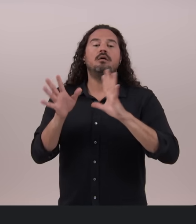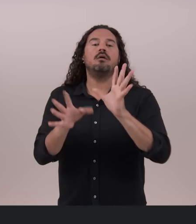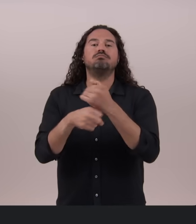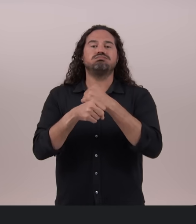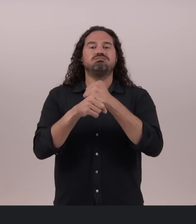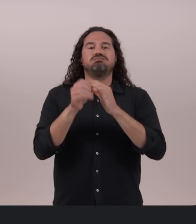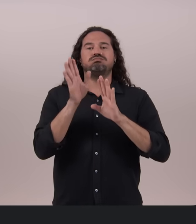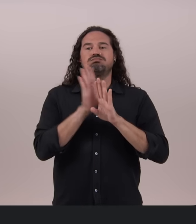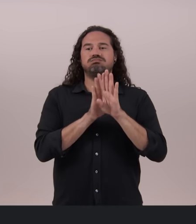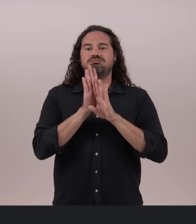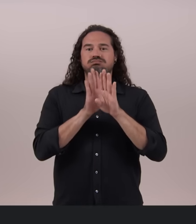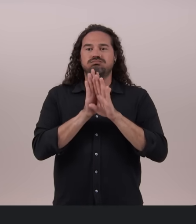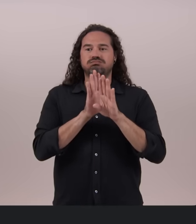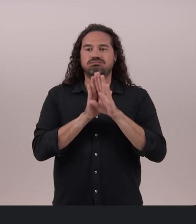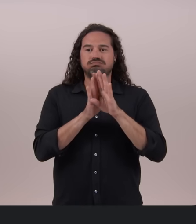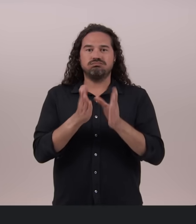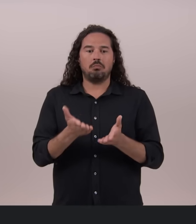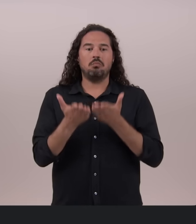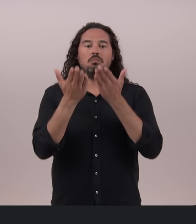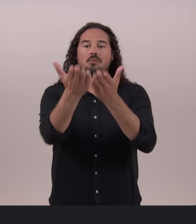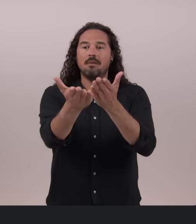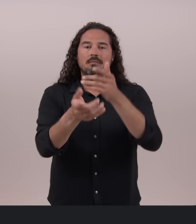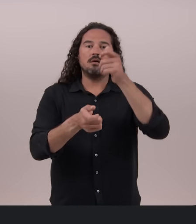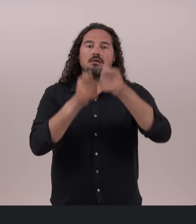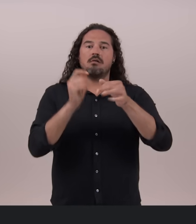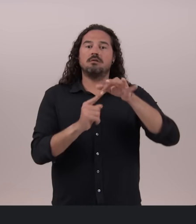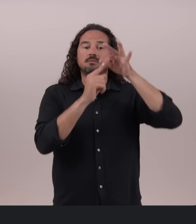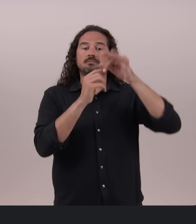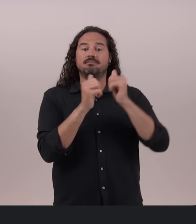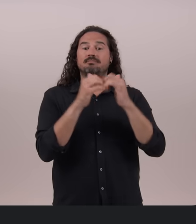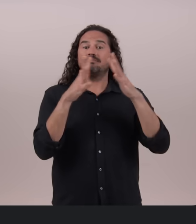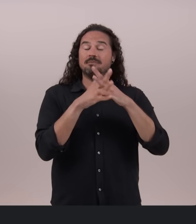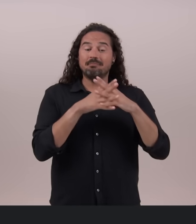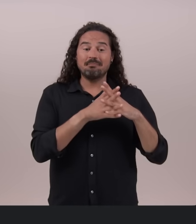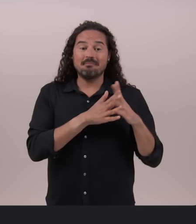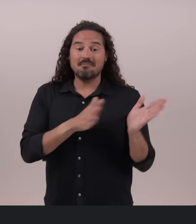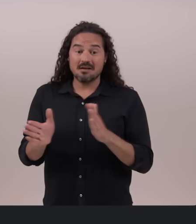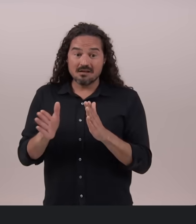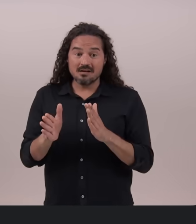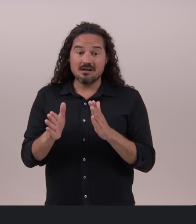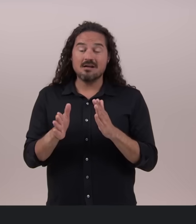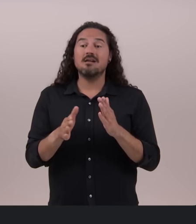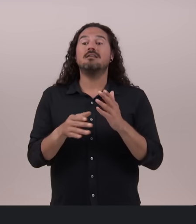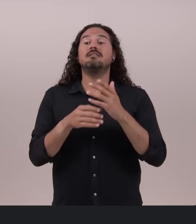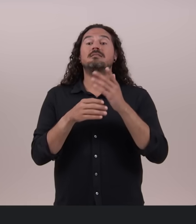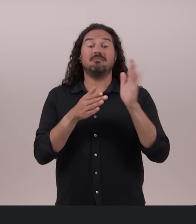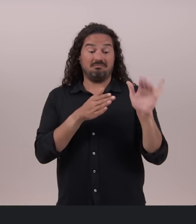to recommend a custom implementation plan. And with that plan, it's the implemented